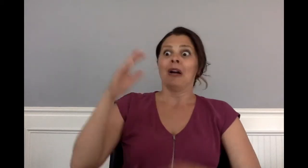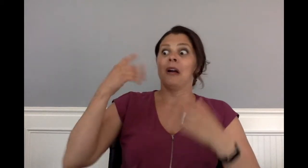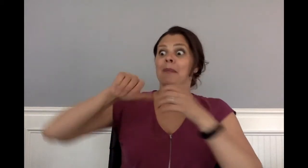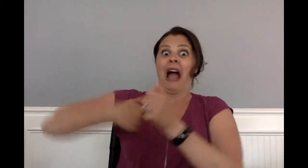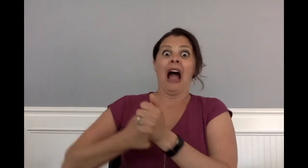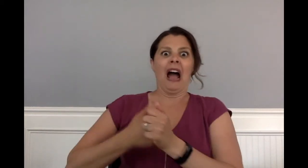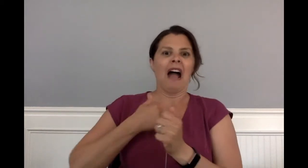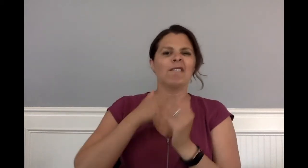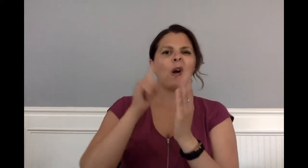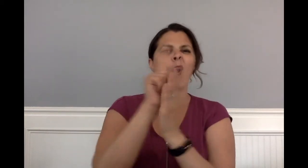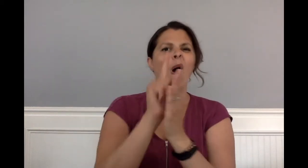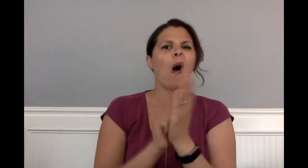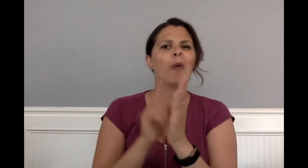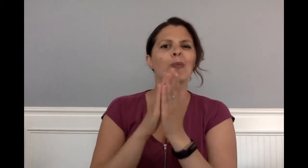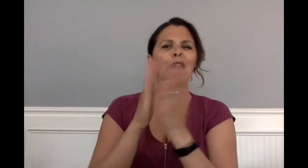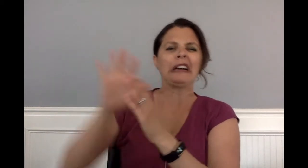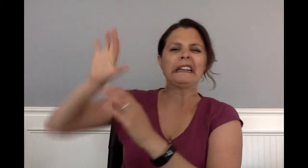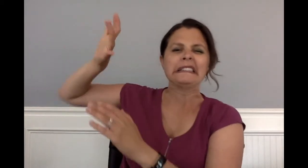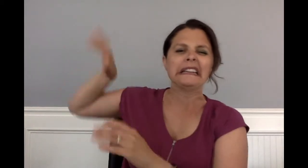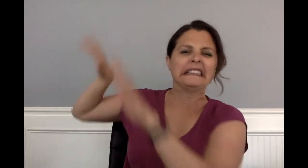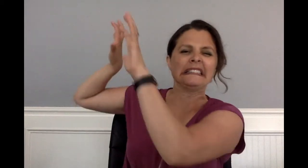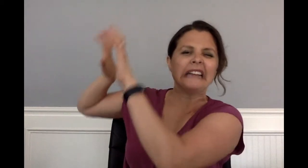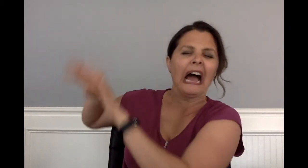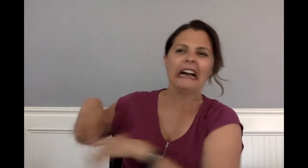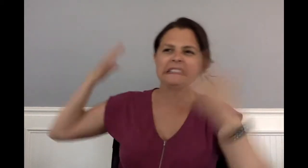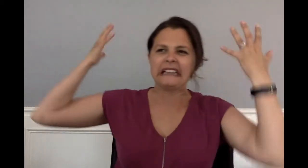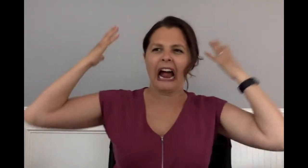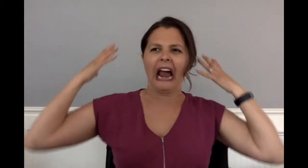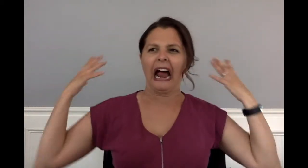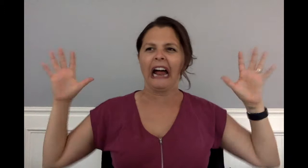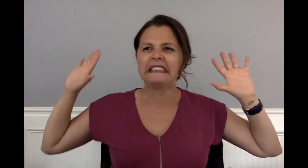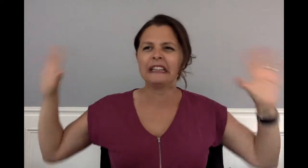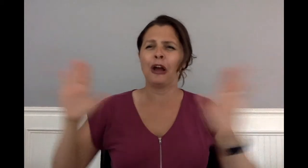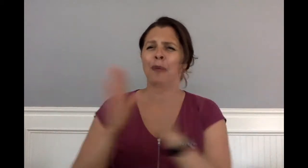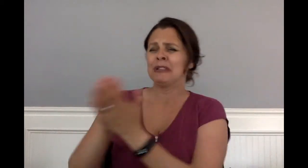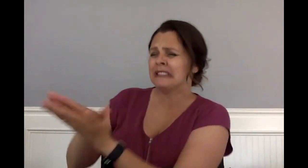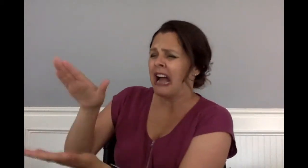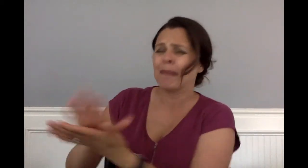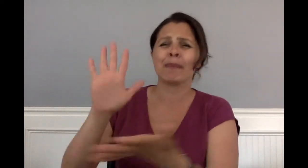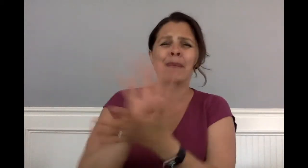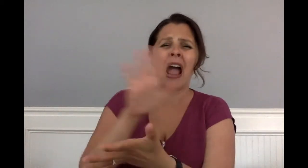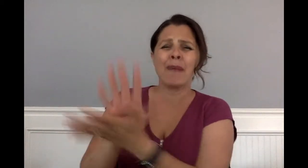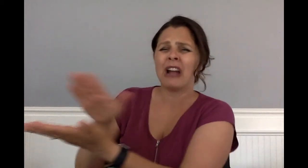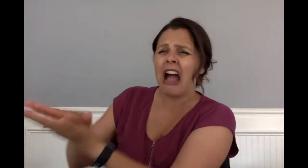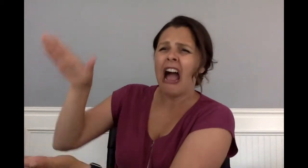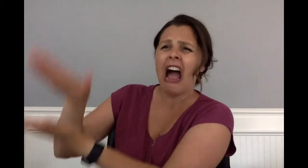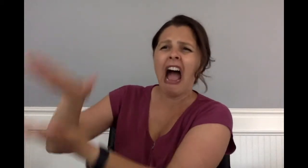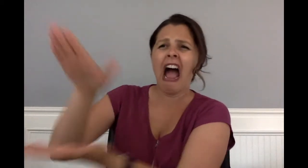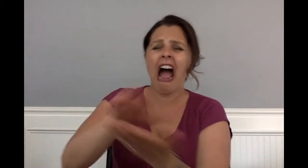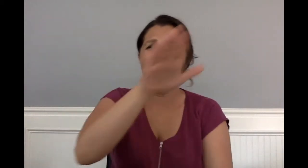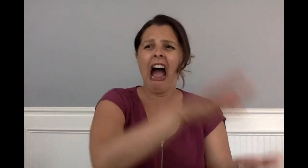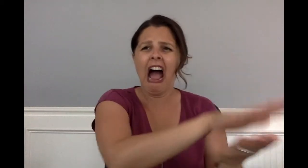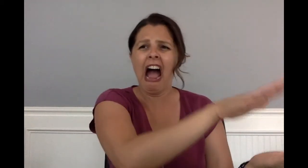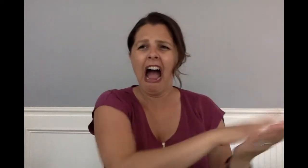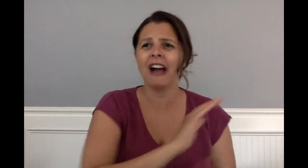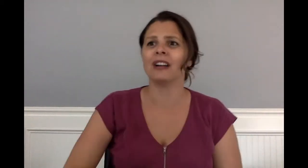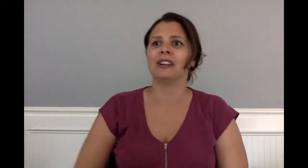Rows of law books lined the bookshelves. Stacks of files were piled everywhere.